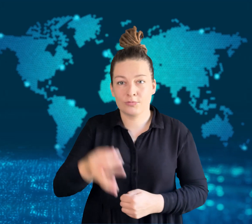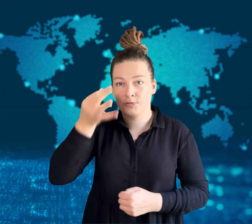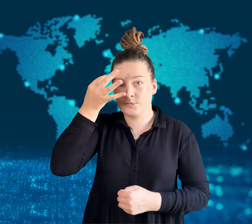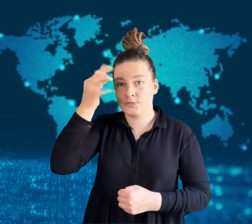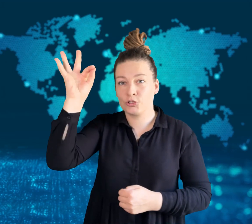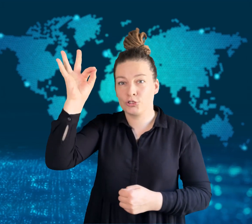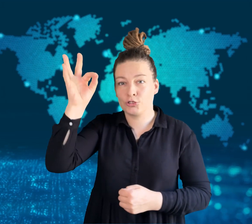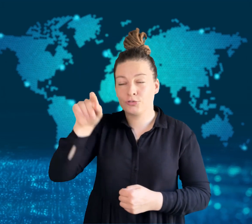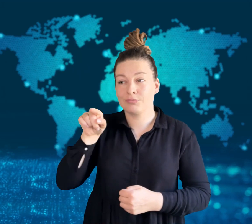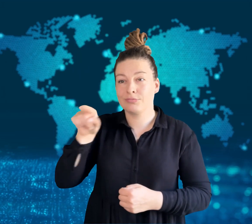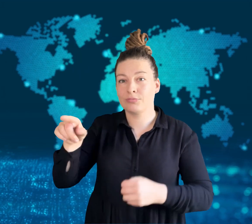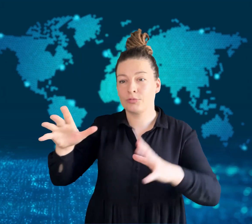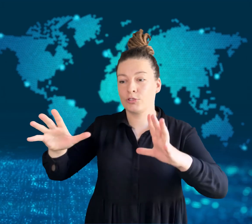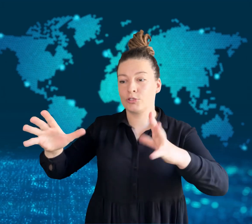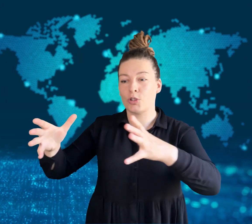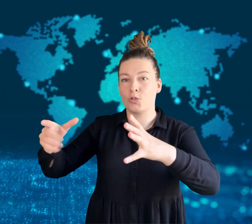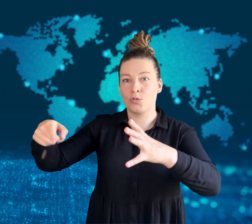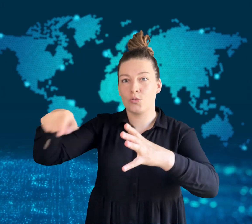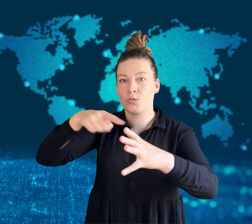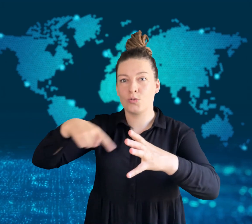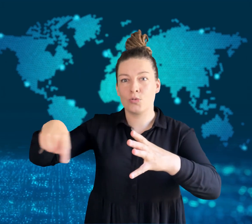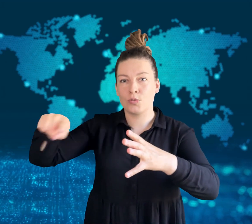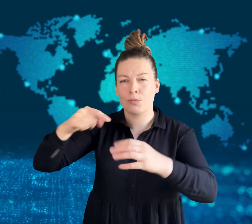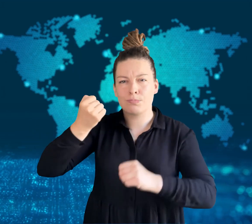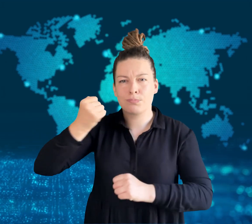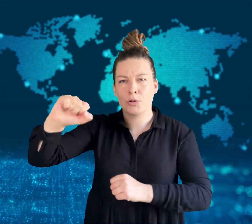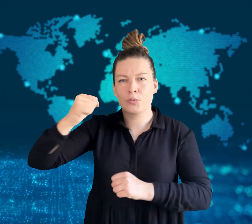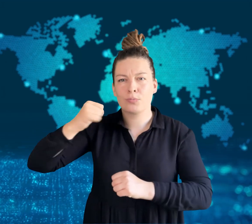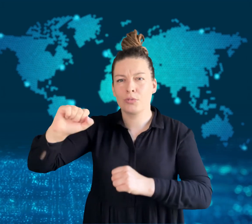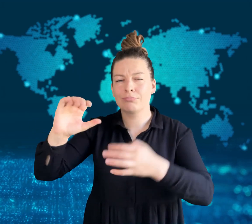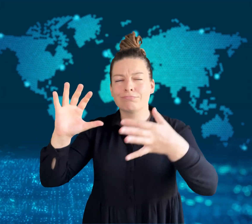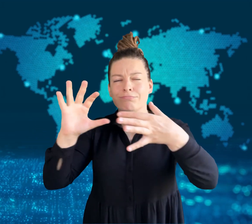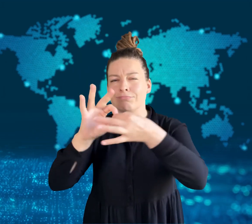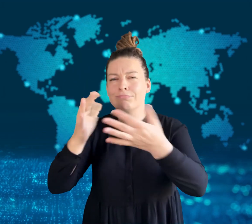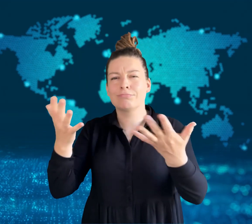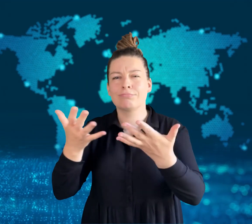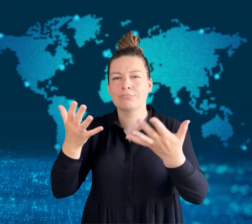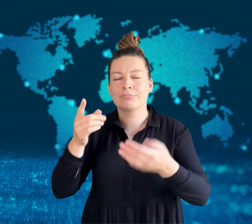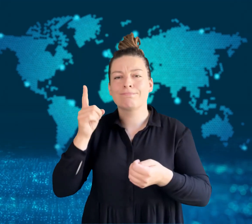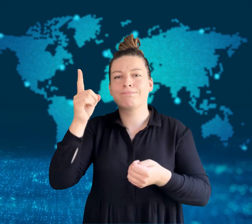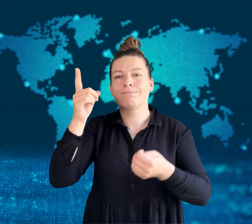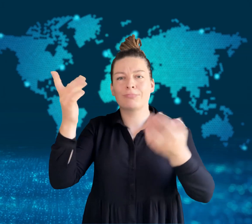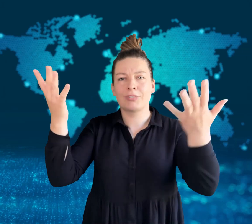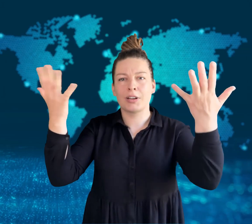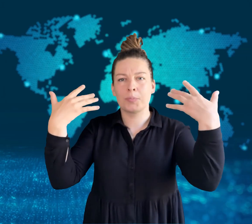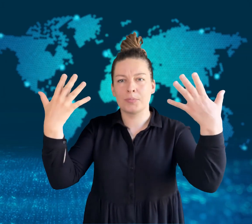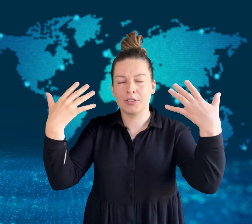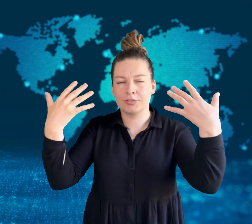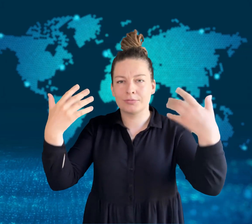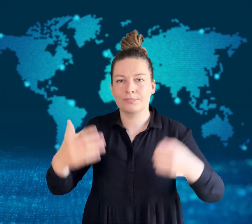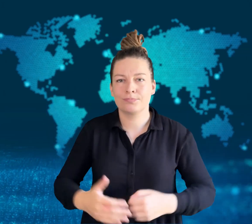Climate group protests